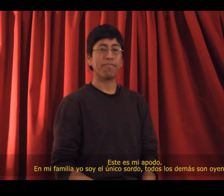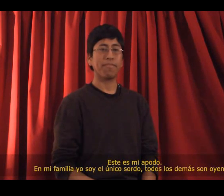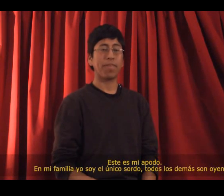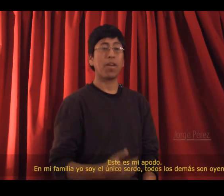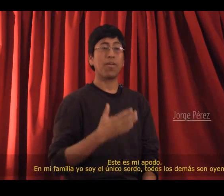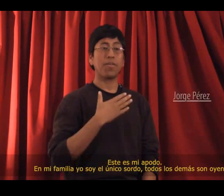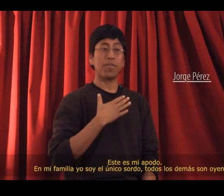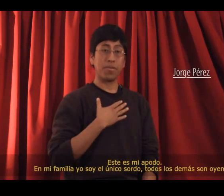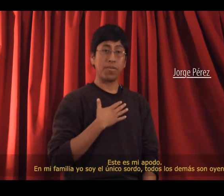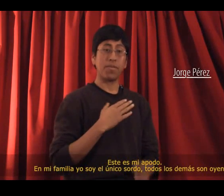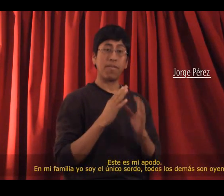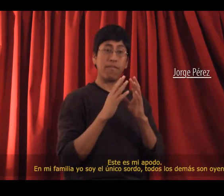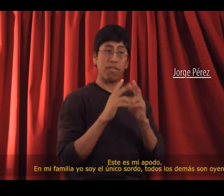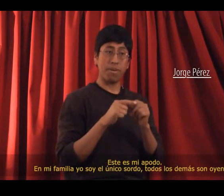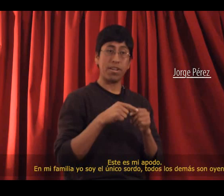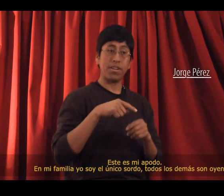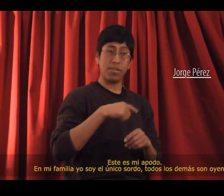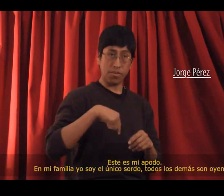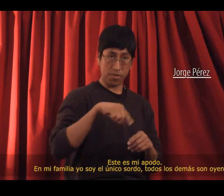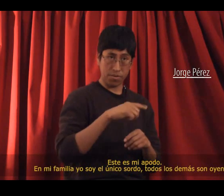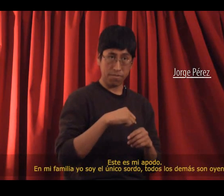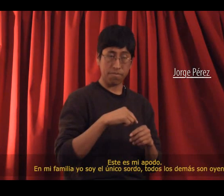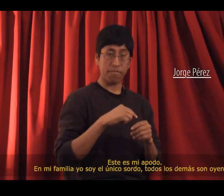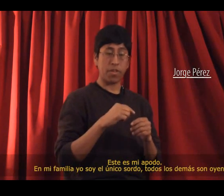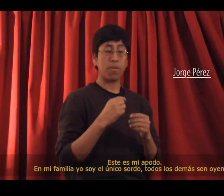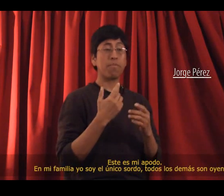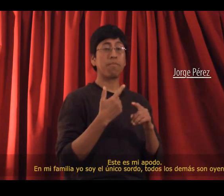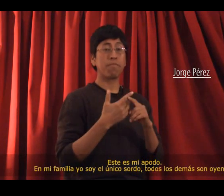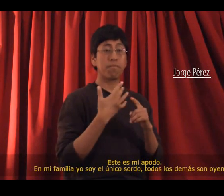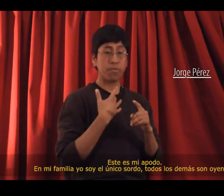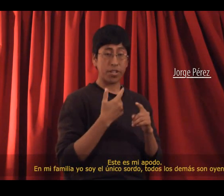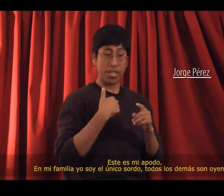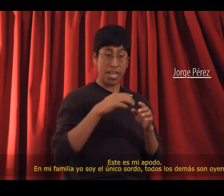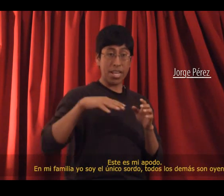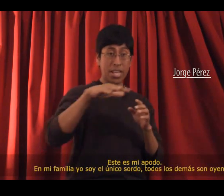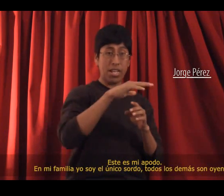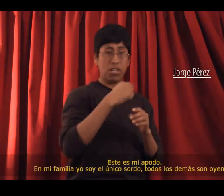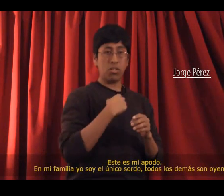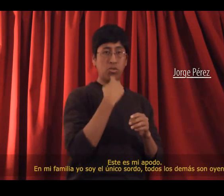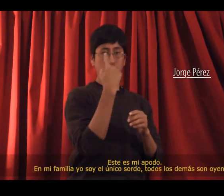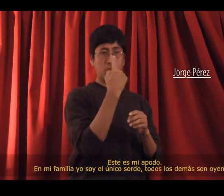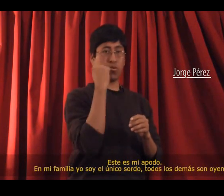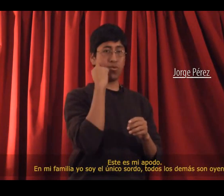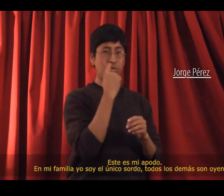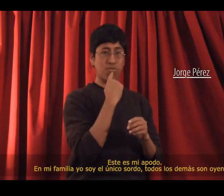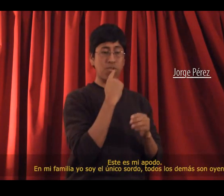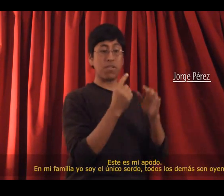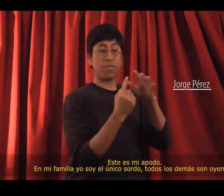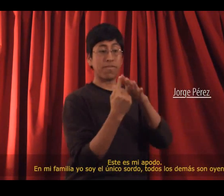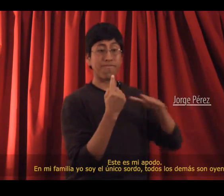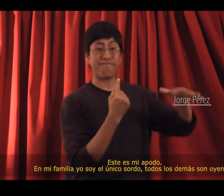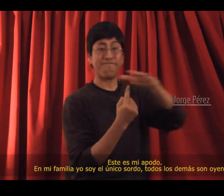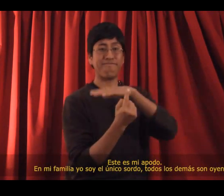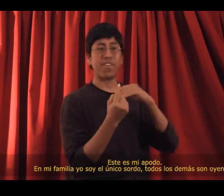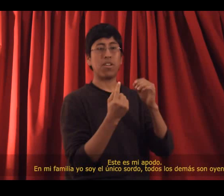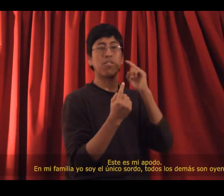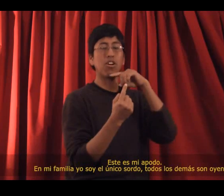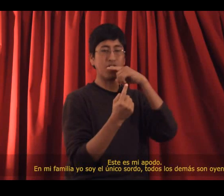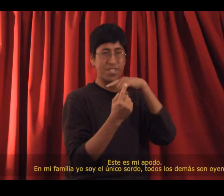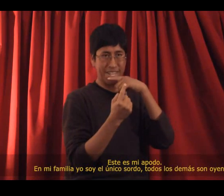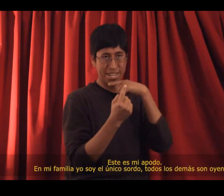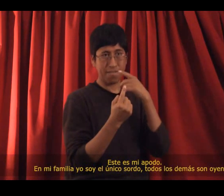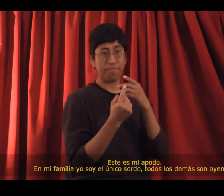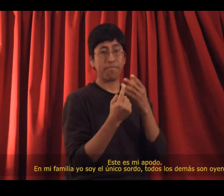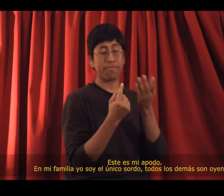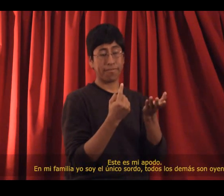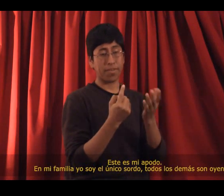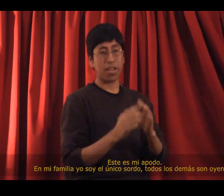In my family, I am the only deaf person. Everyone else is hearing.